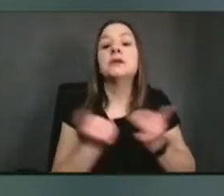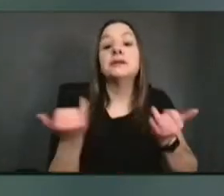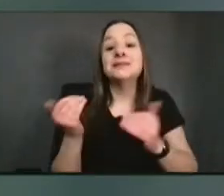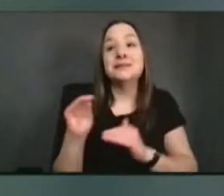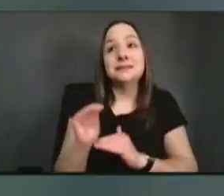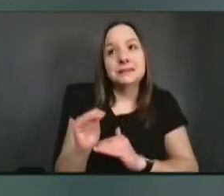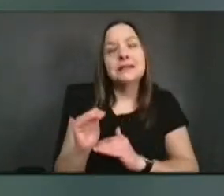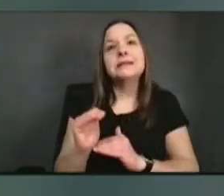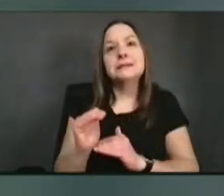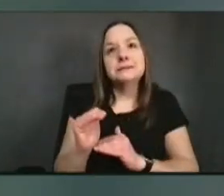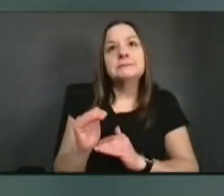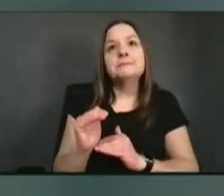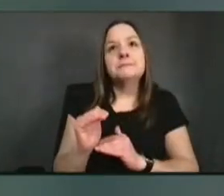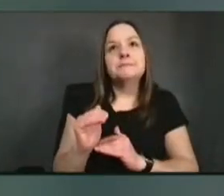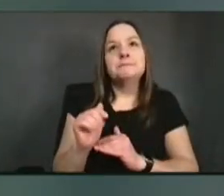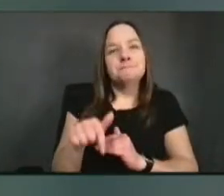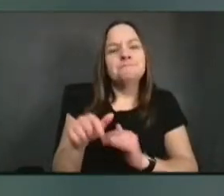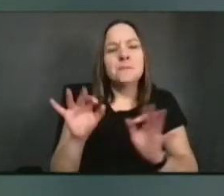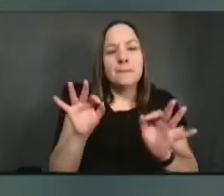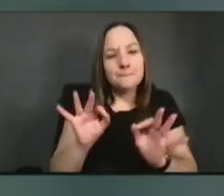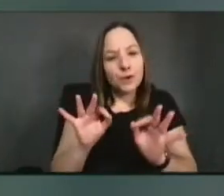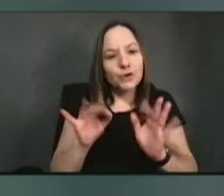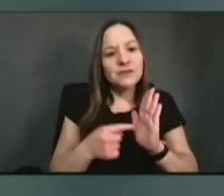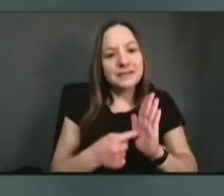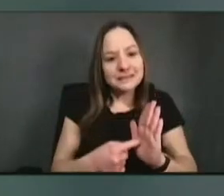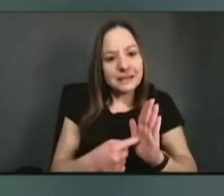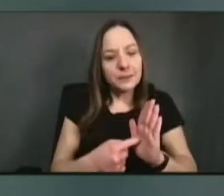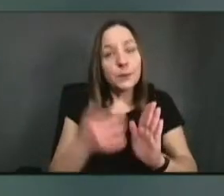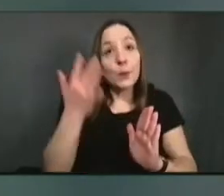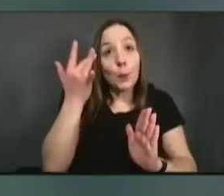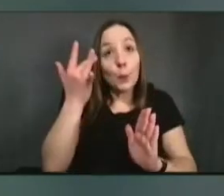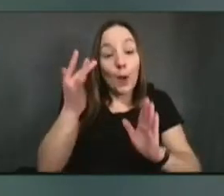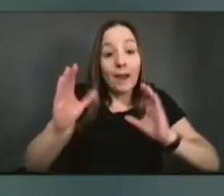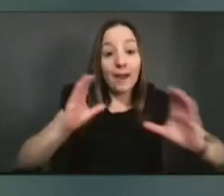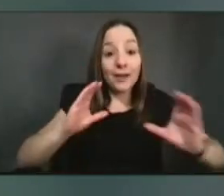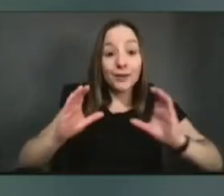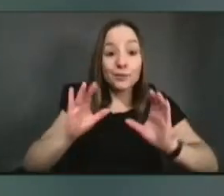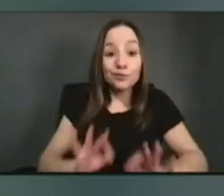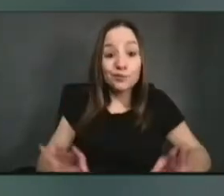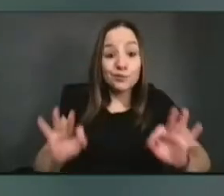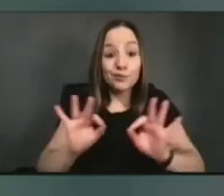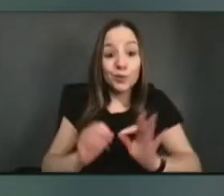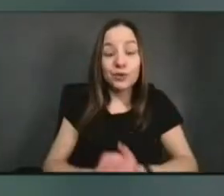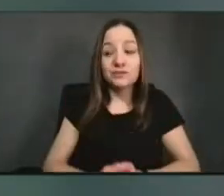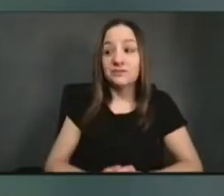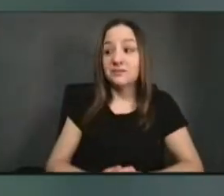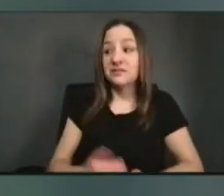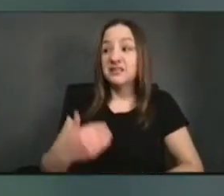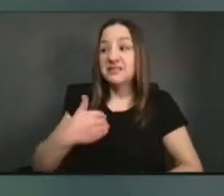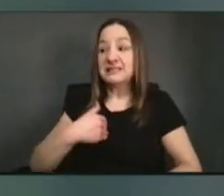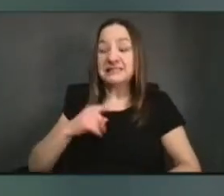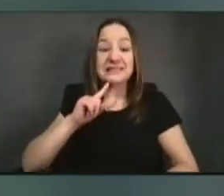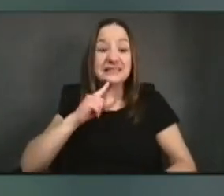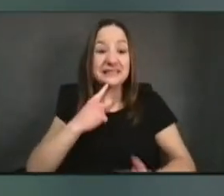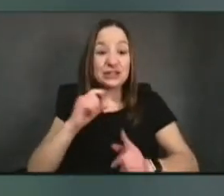Harral Chris. Thank you. Um tonight, I think represents one of the perfect examples of why